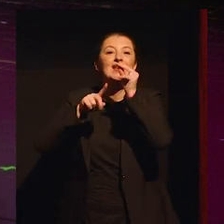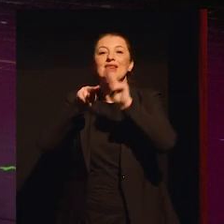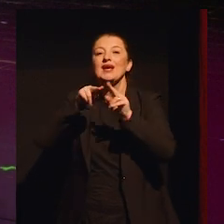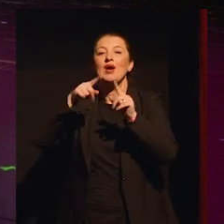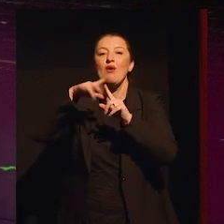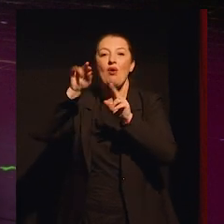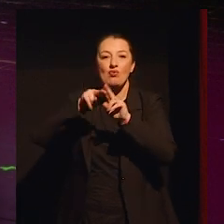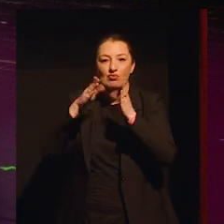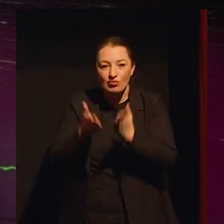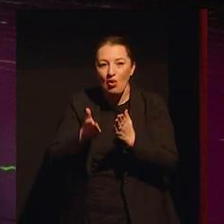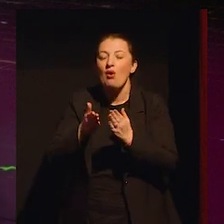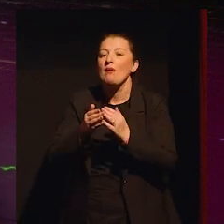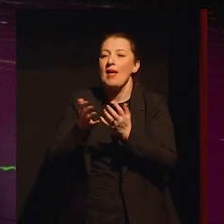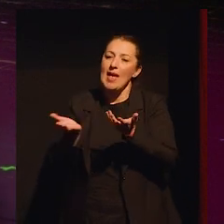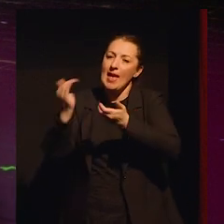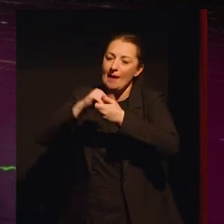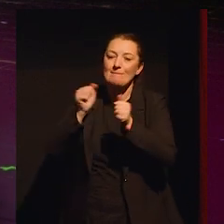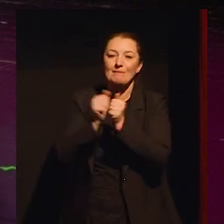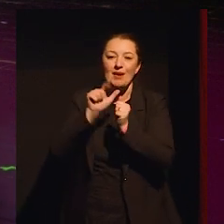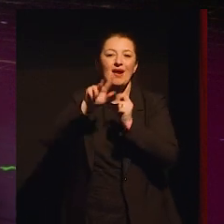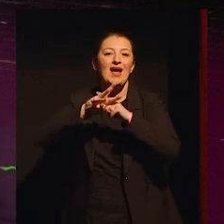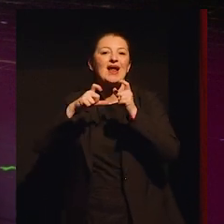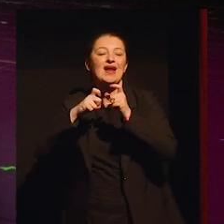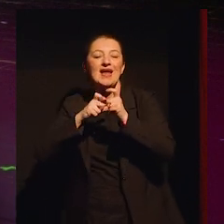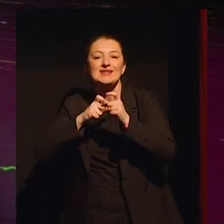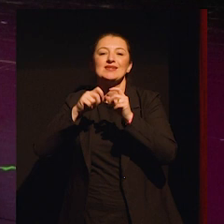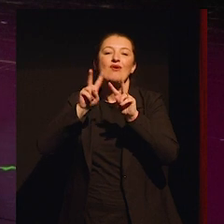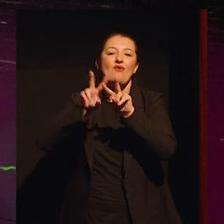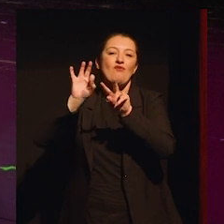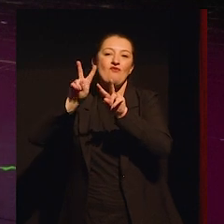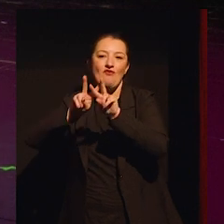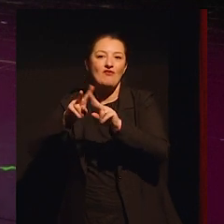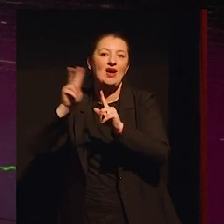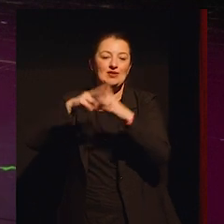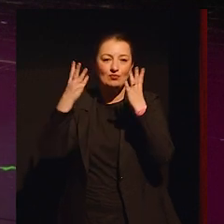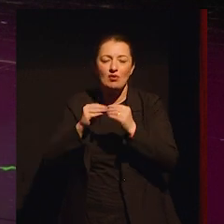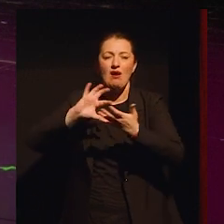along with TikTok’s partnership. I thank the participants very much. With all the snow,